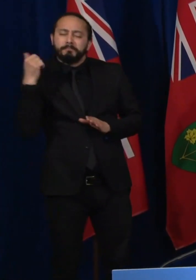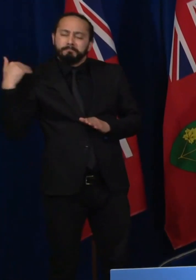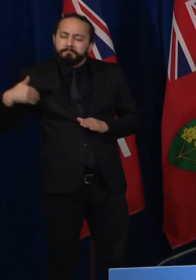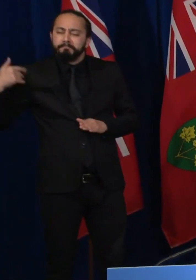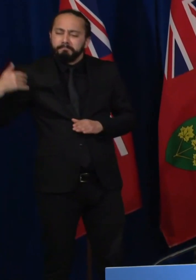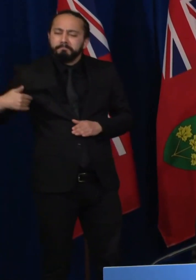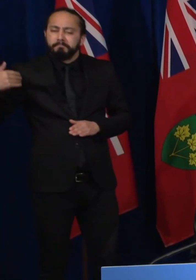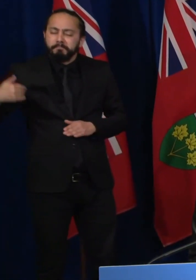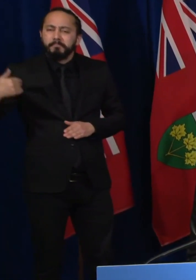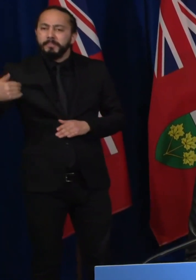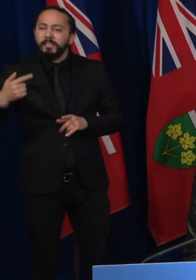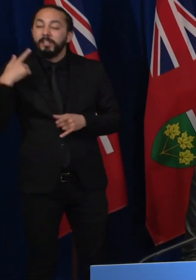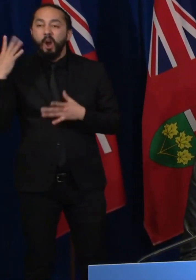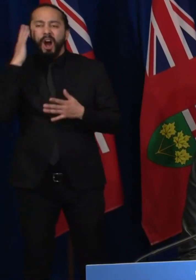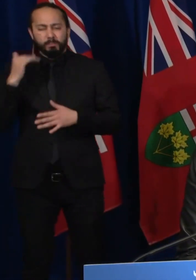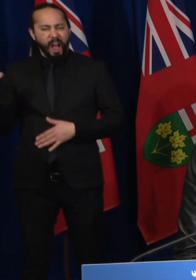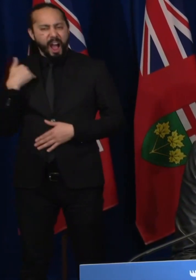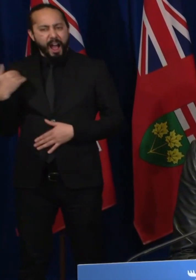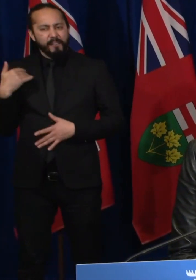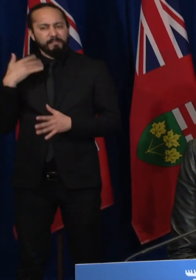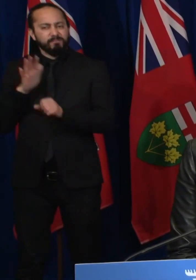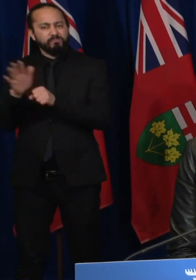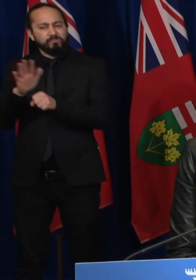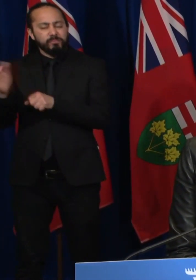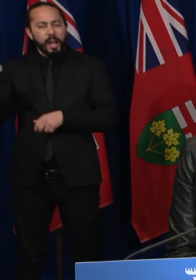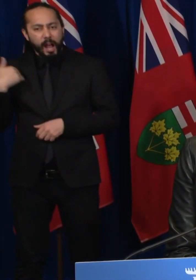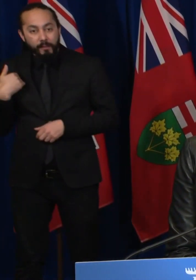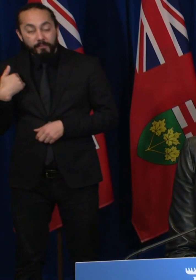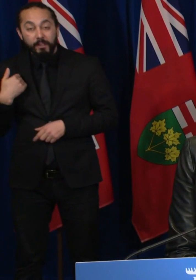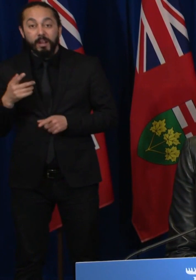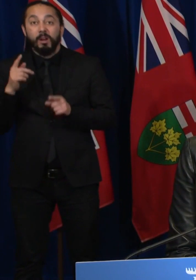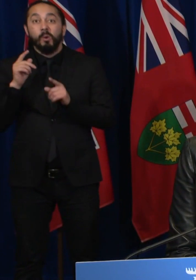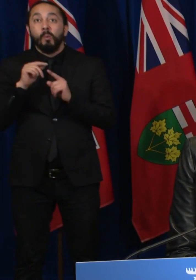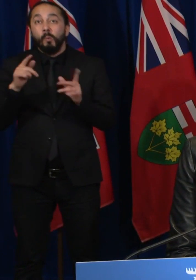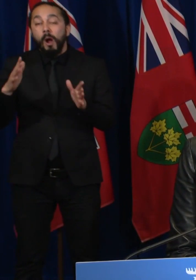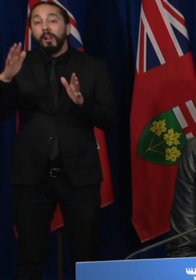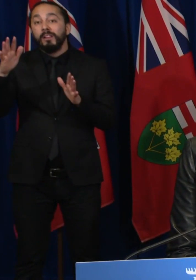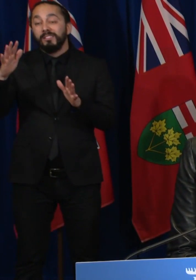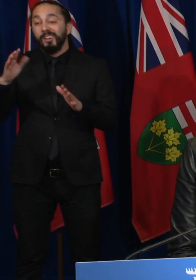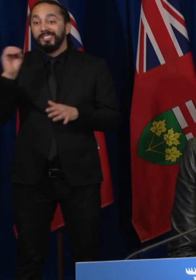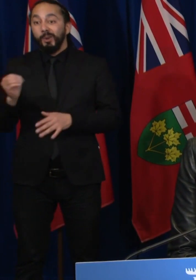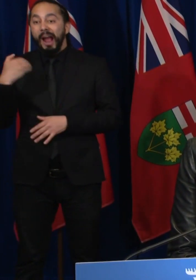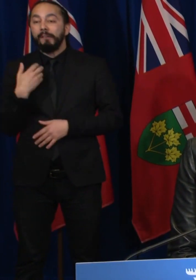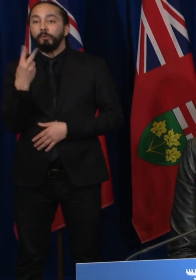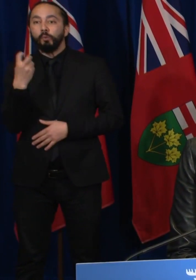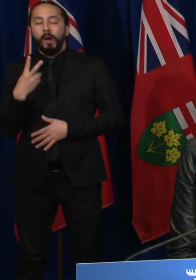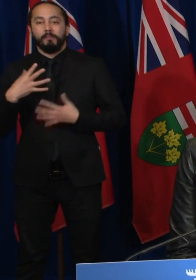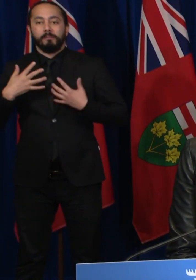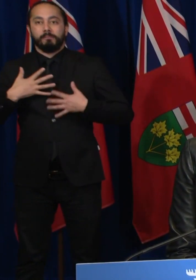we can not consecrate -- we can not hallow, this ground-- case. Ontario has about two respirators for 100,000 people. The brave men, living and dead, who struggled here, There